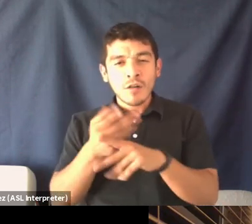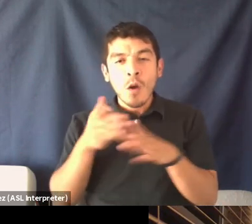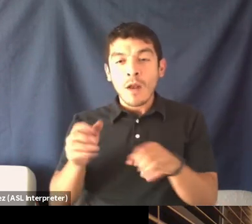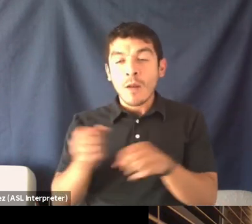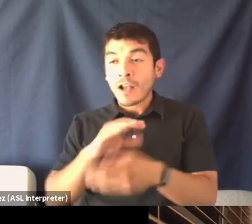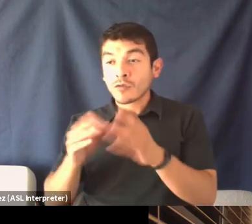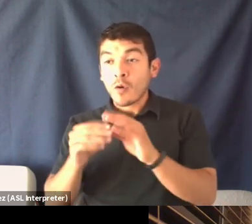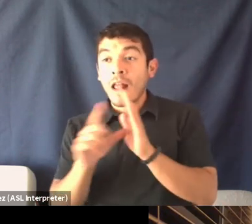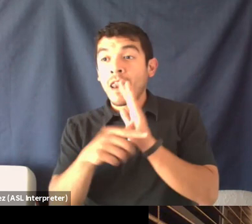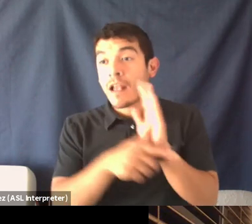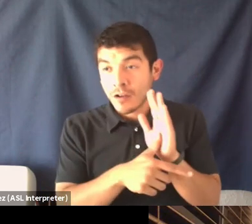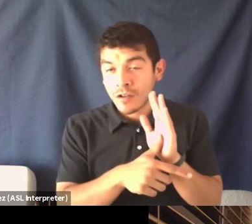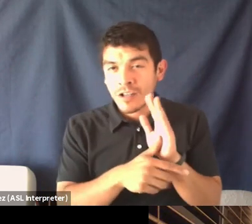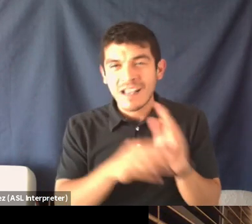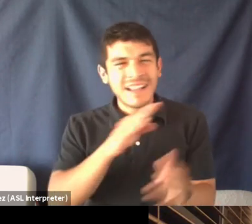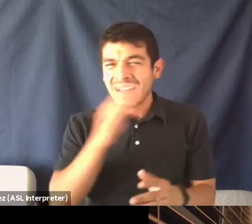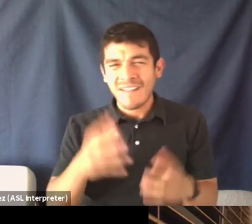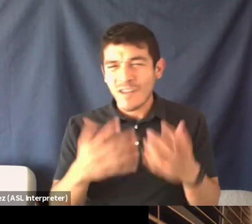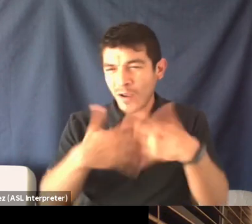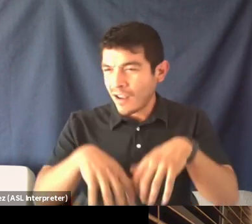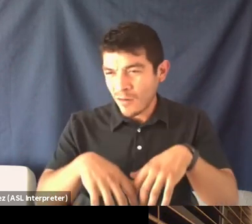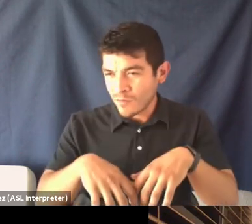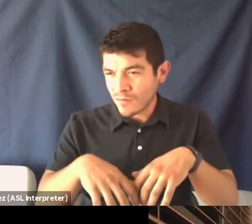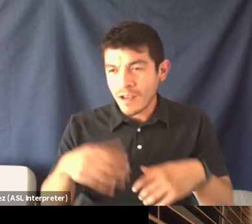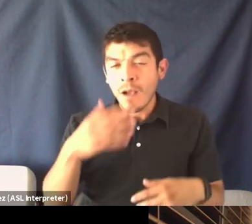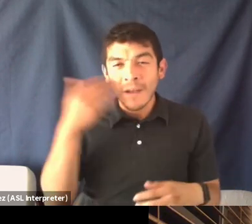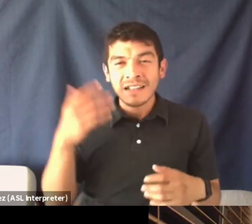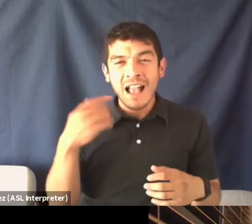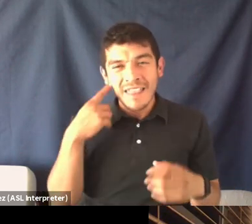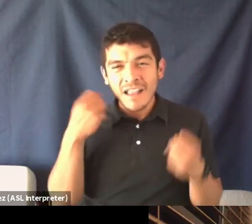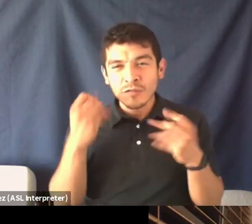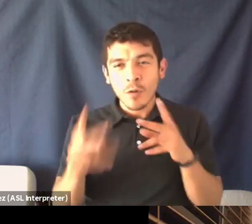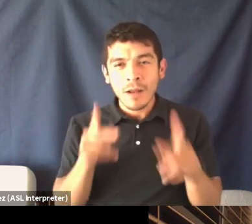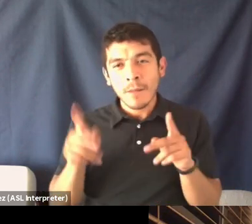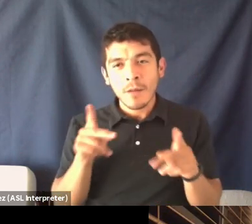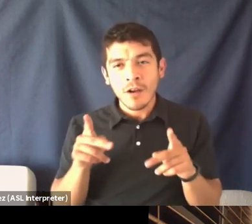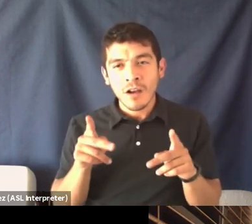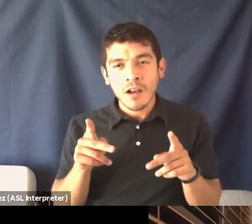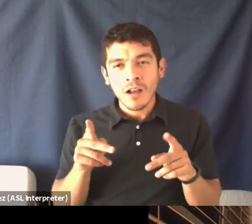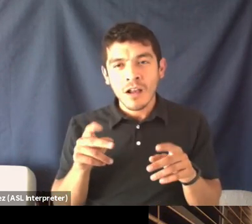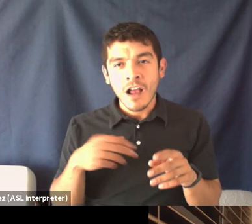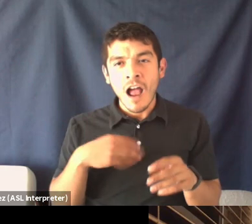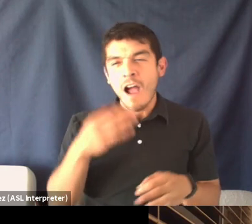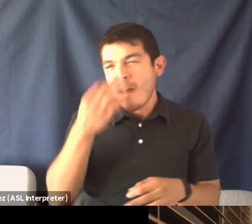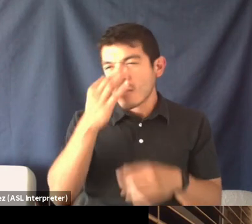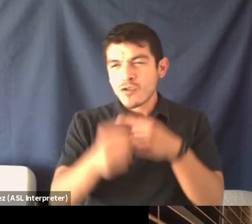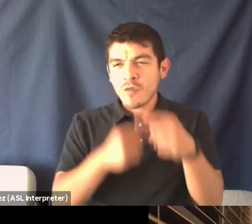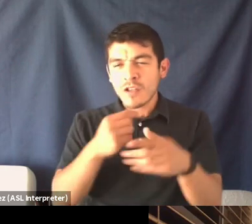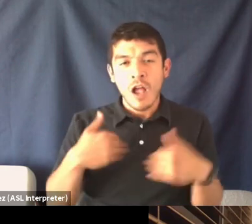And yet it never worked because I think so many people for one, I think, I'm a few generations younger than most people who live there.